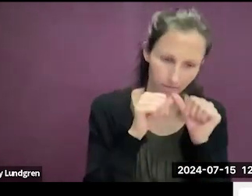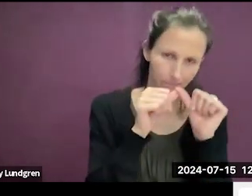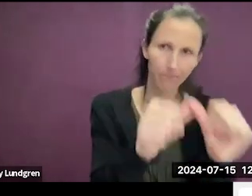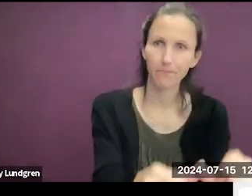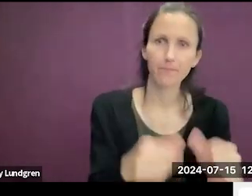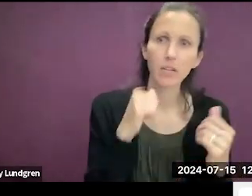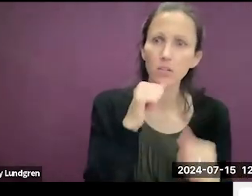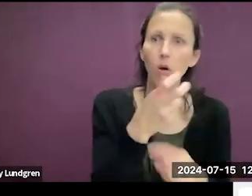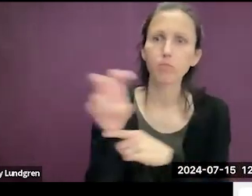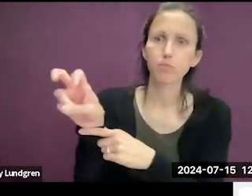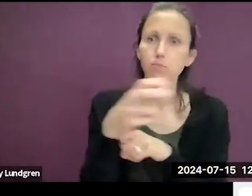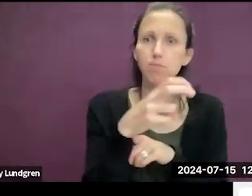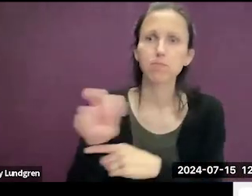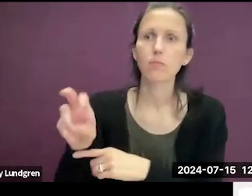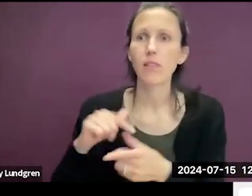and losing some of that accessibility.